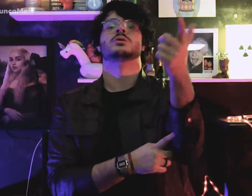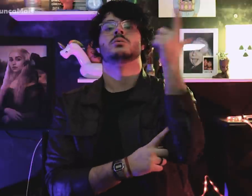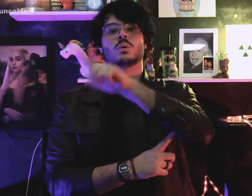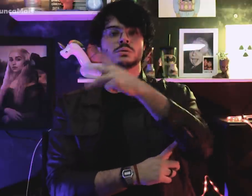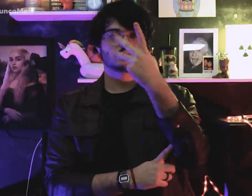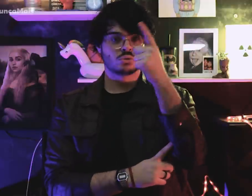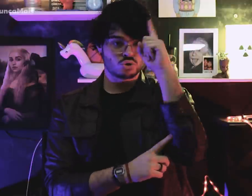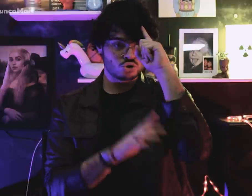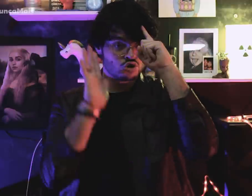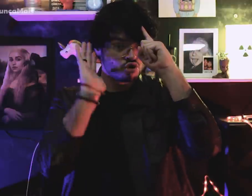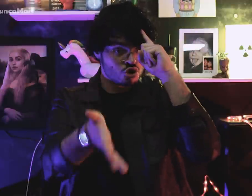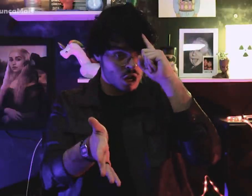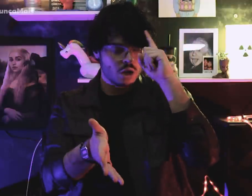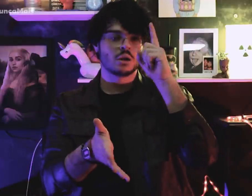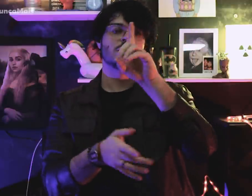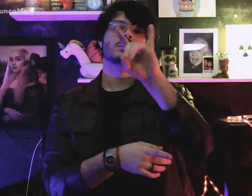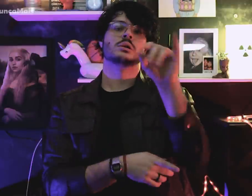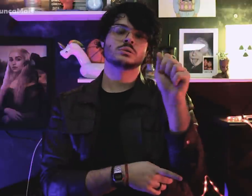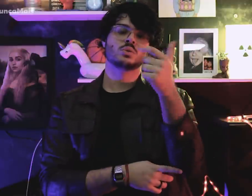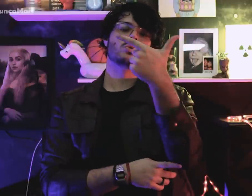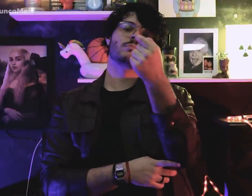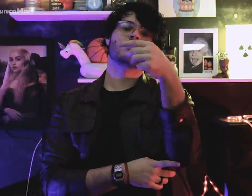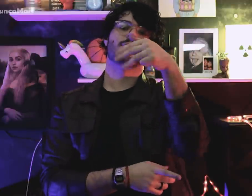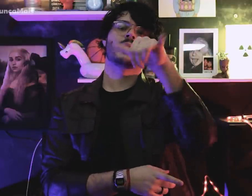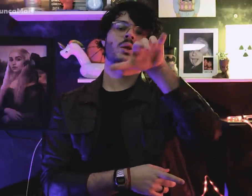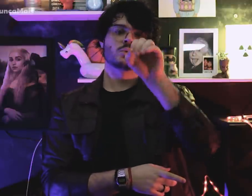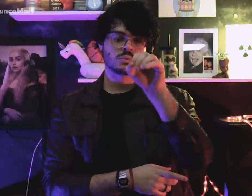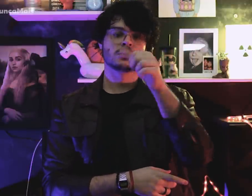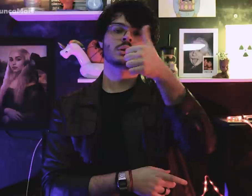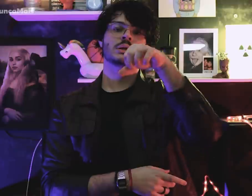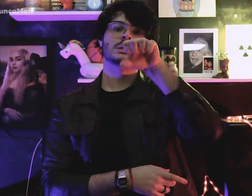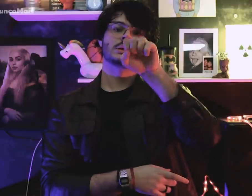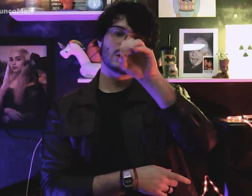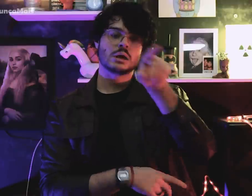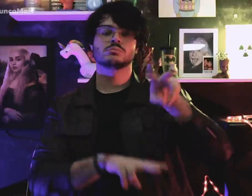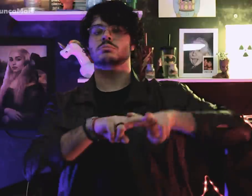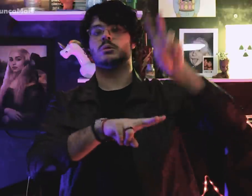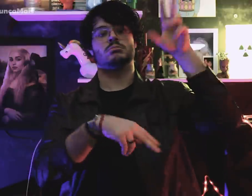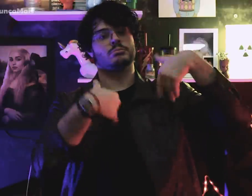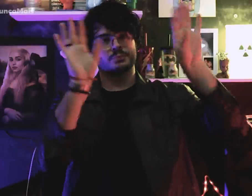depois foi solto no dia 20 de maio de 1980.